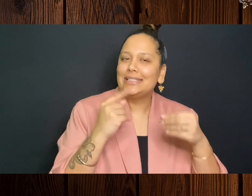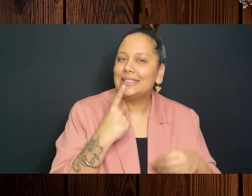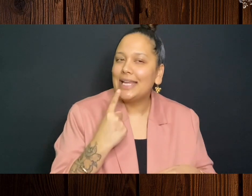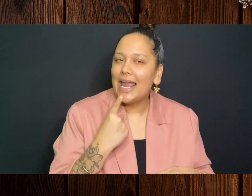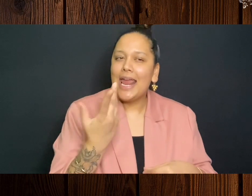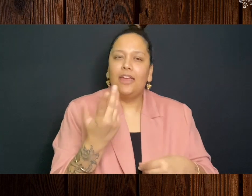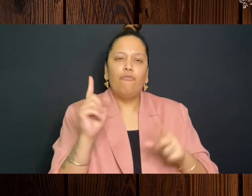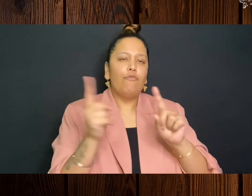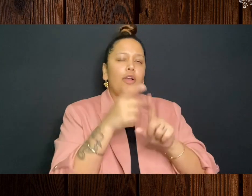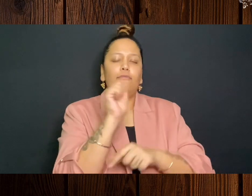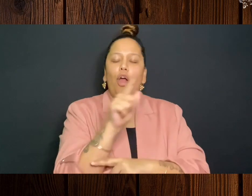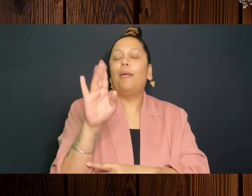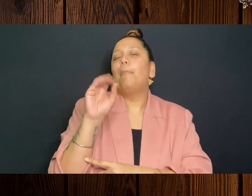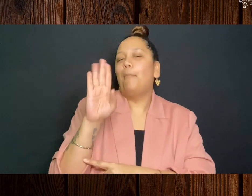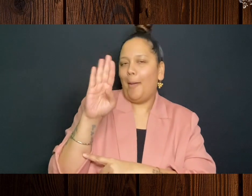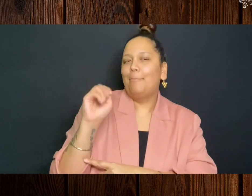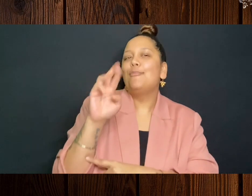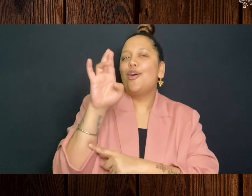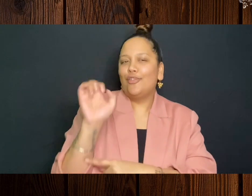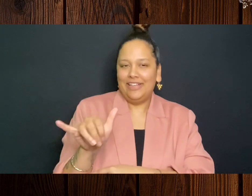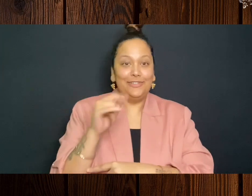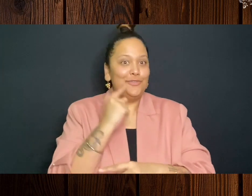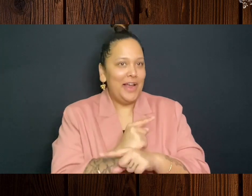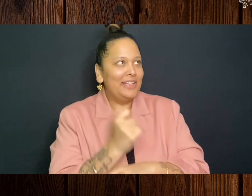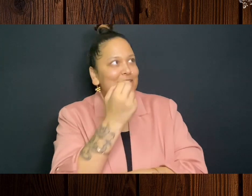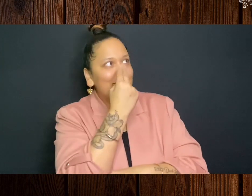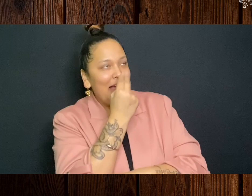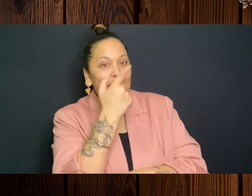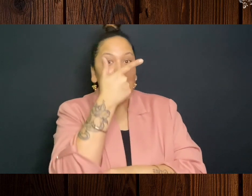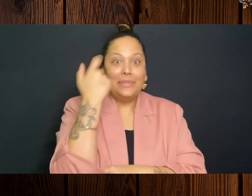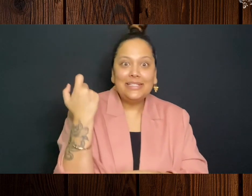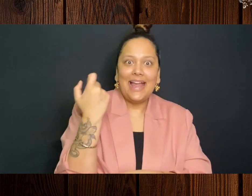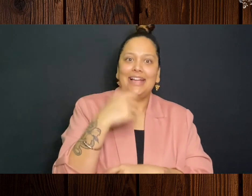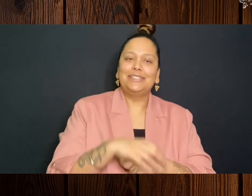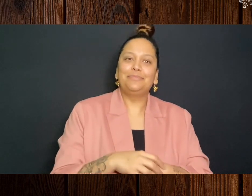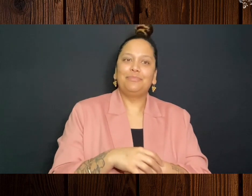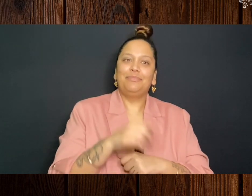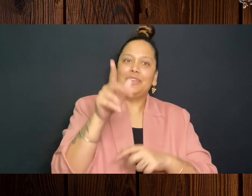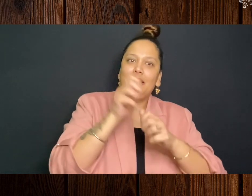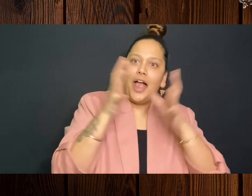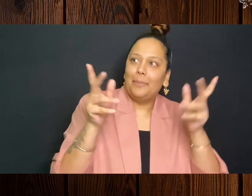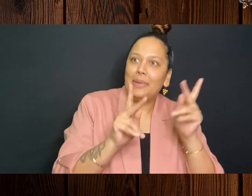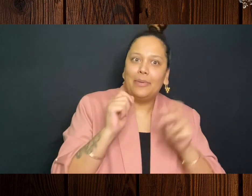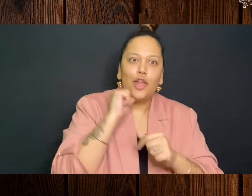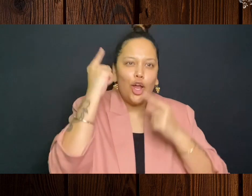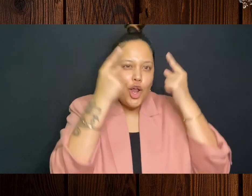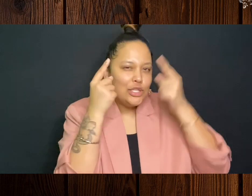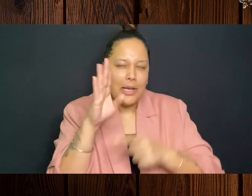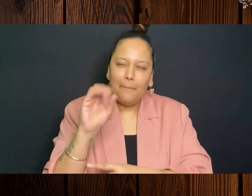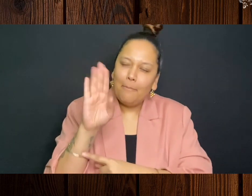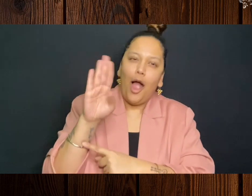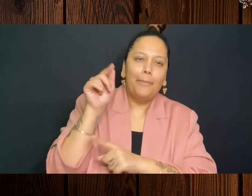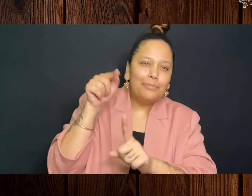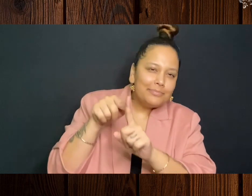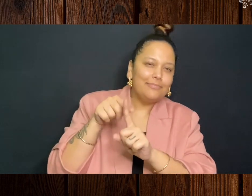first and foremost, Bob Marley. Right. And it's funny because a lot of people wouldn't consider Bob Marley folk music, but to me